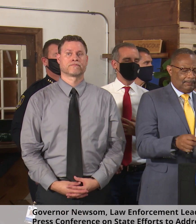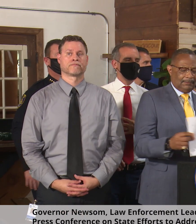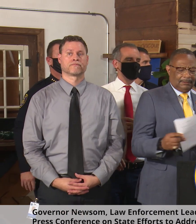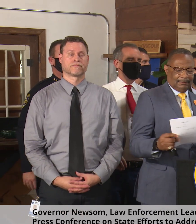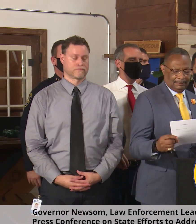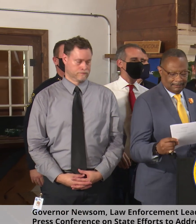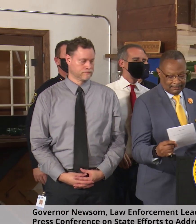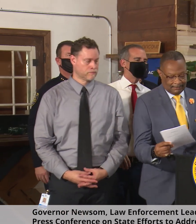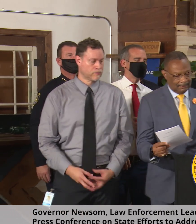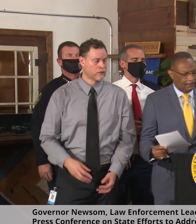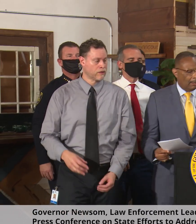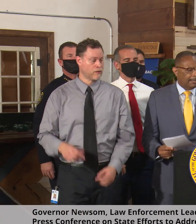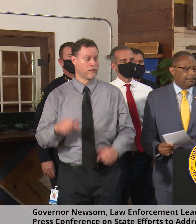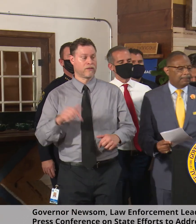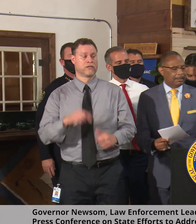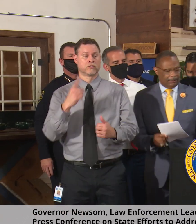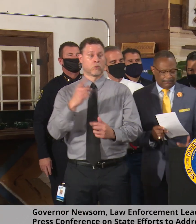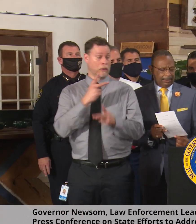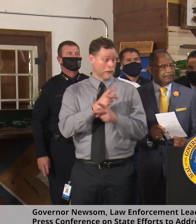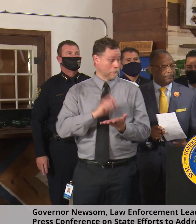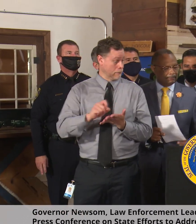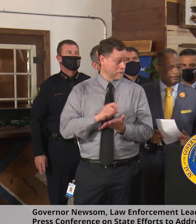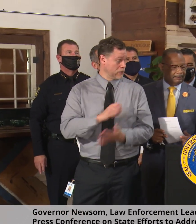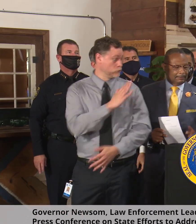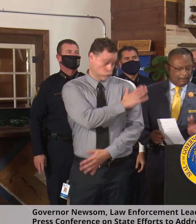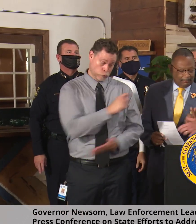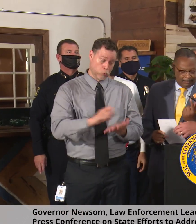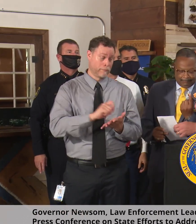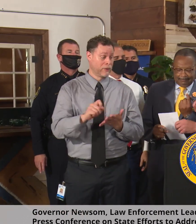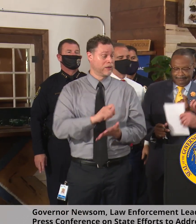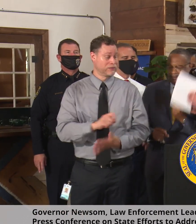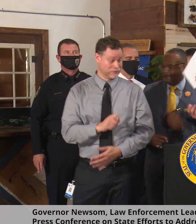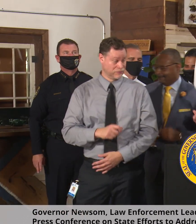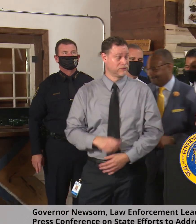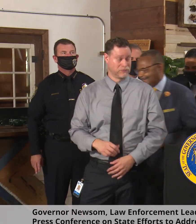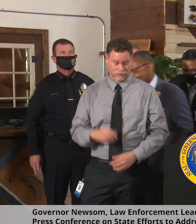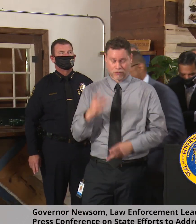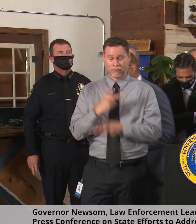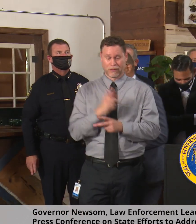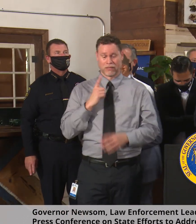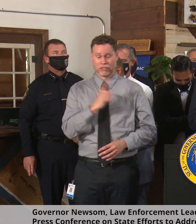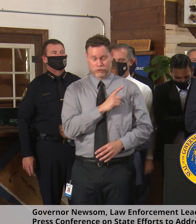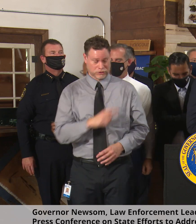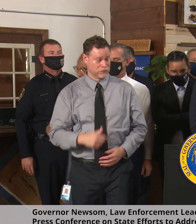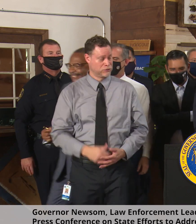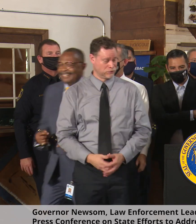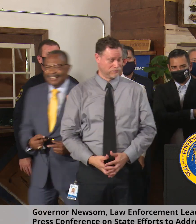So this is just as I said one of, keep depending on that. This is your patent. I'm going to keep the legislation though I know we're going to need that. In fact